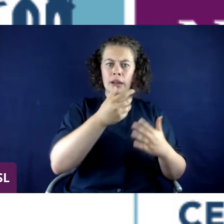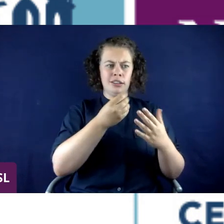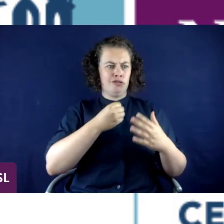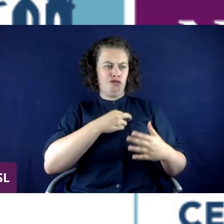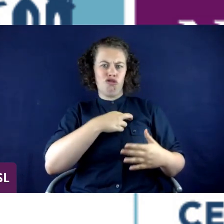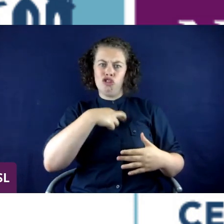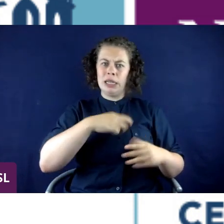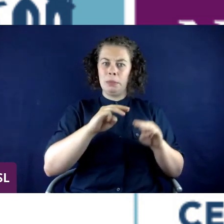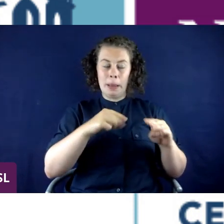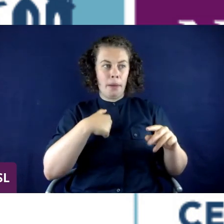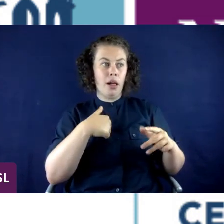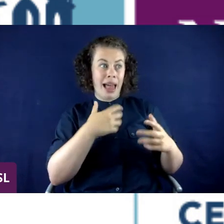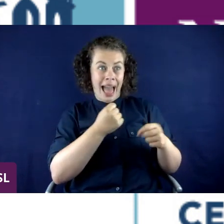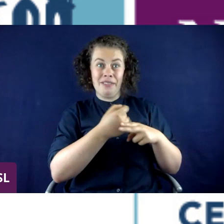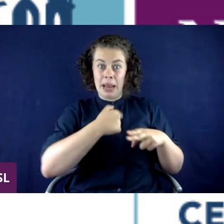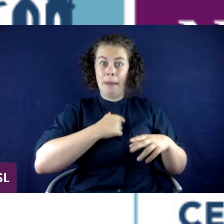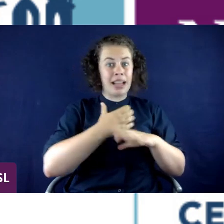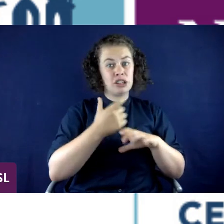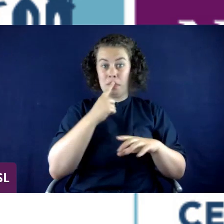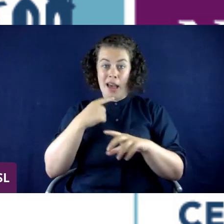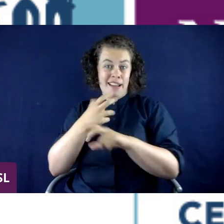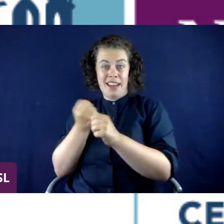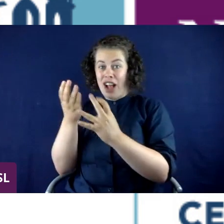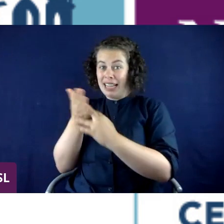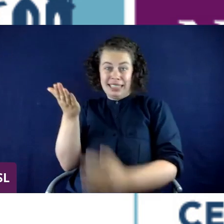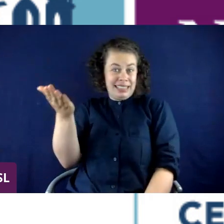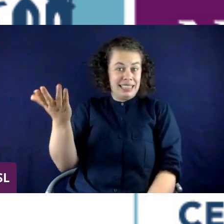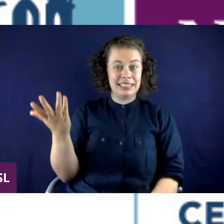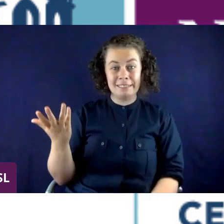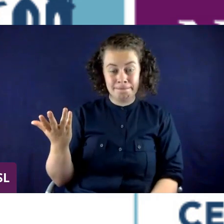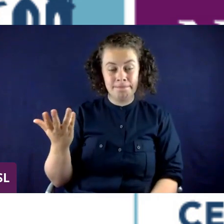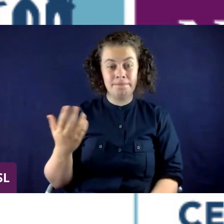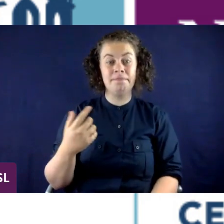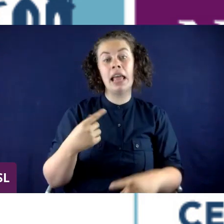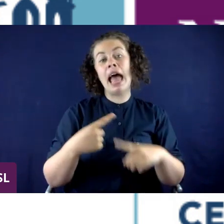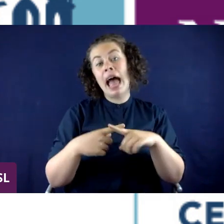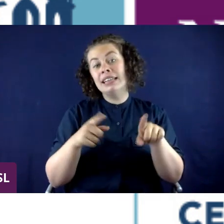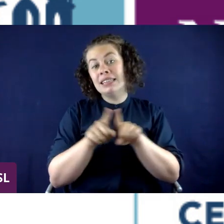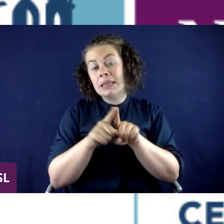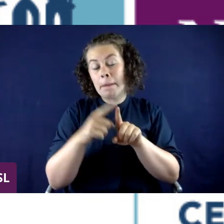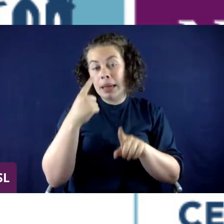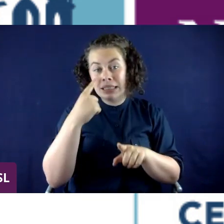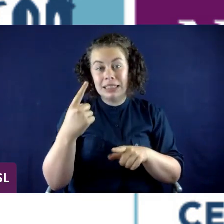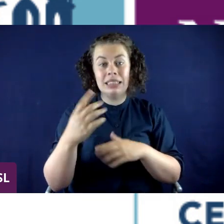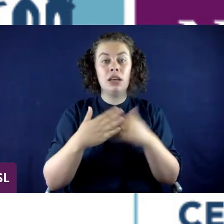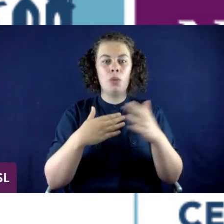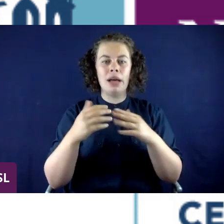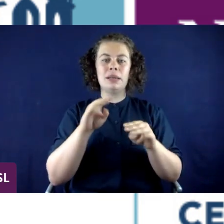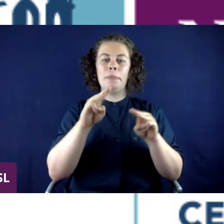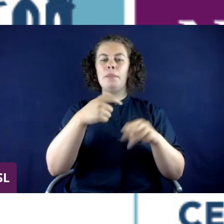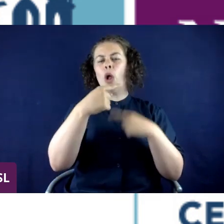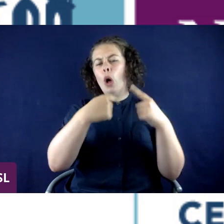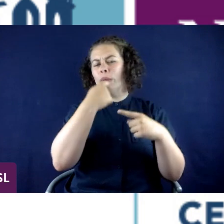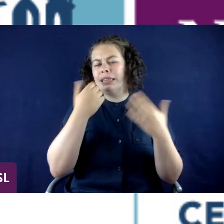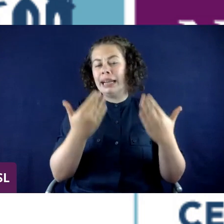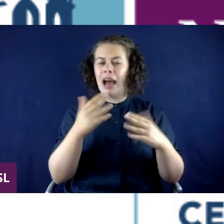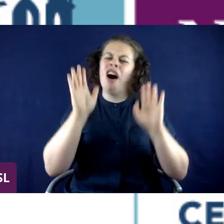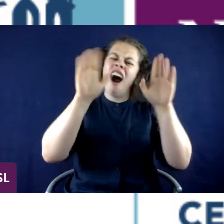And what I would like to say, everyone talks about let's connect over Netflix. If you have to compare it with other platforms,